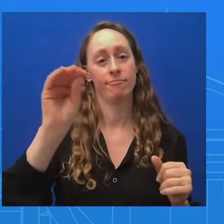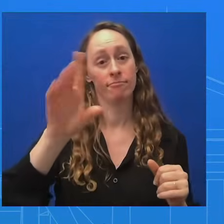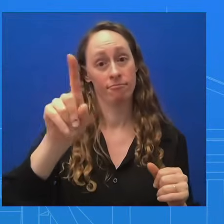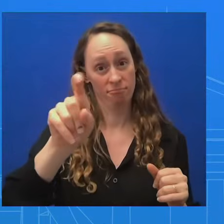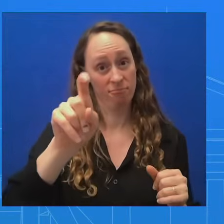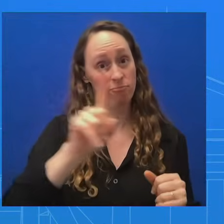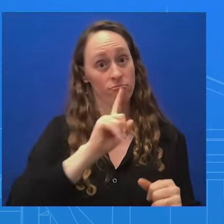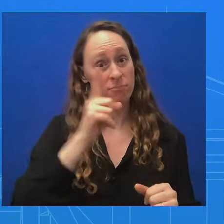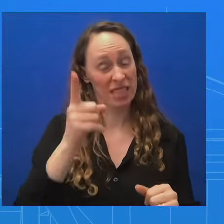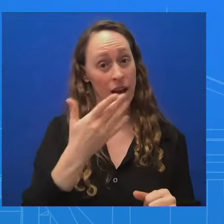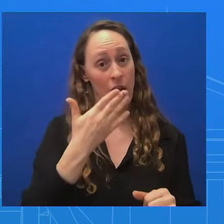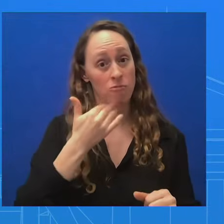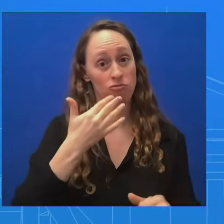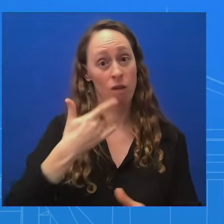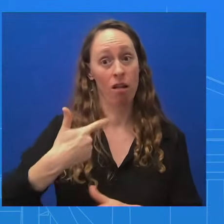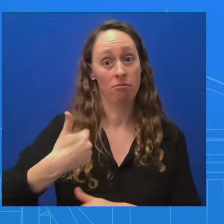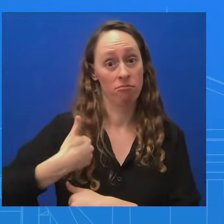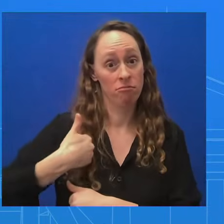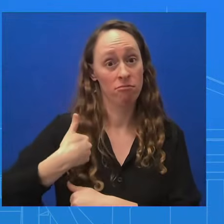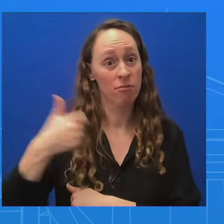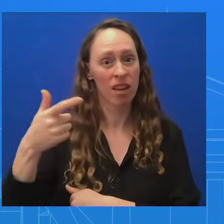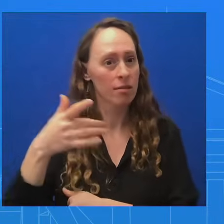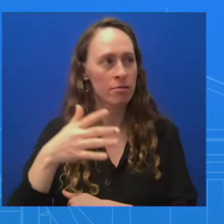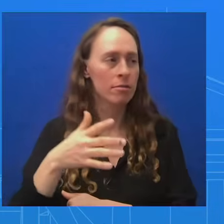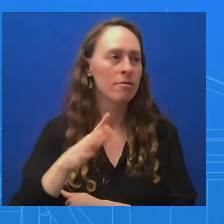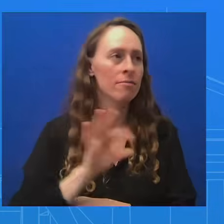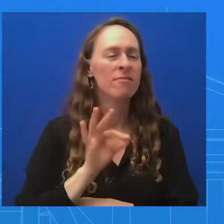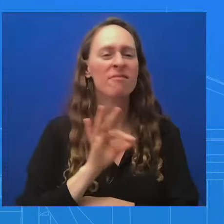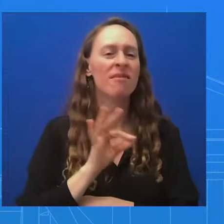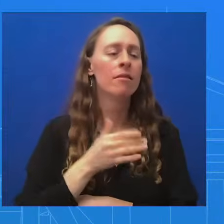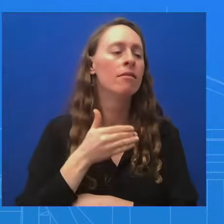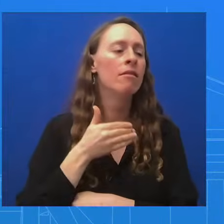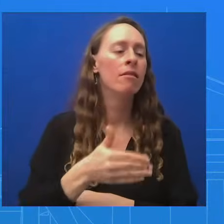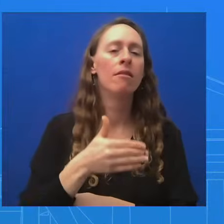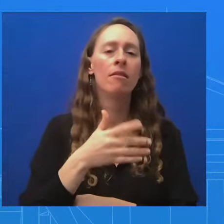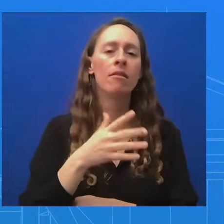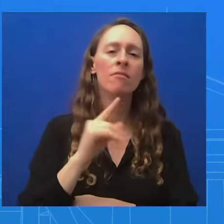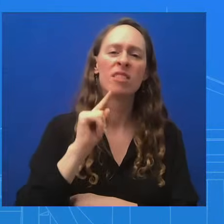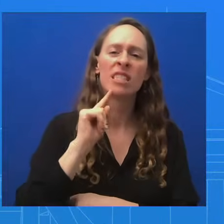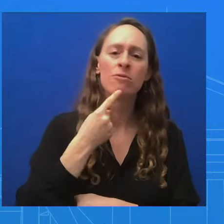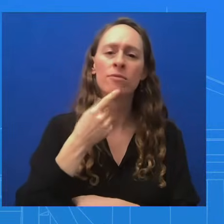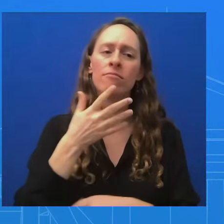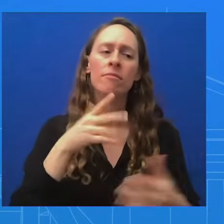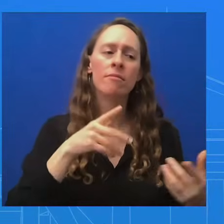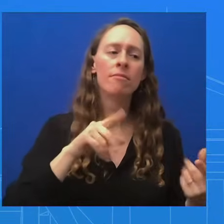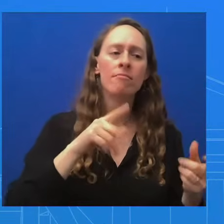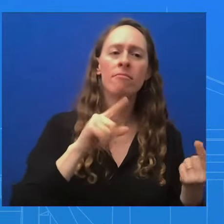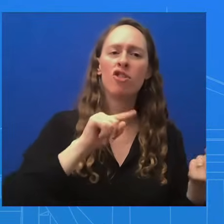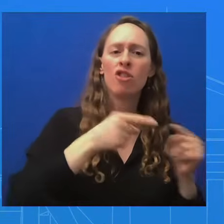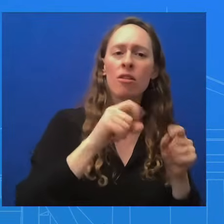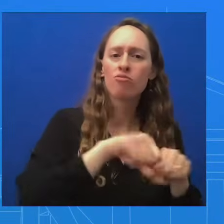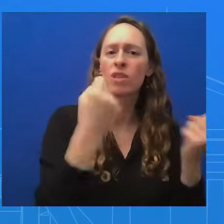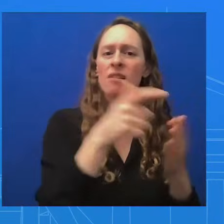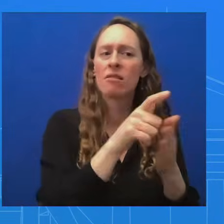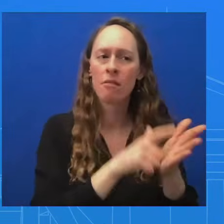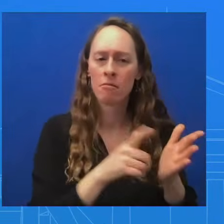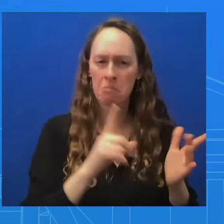The Press: John, yesterday, Jake Sullivan met with the family members of hostages being held by Hamas. I'm wondering if you can give us any -- any readout?